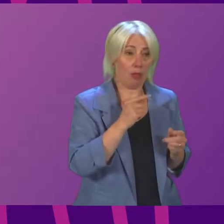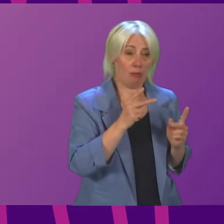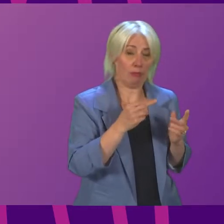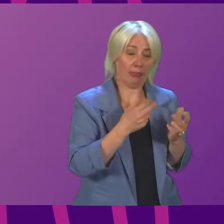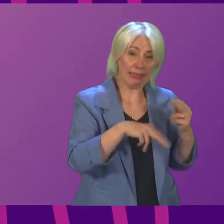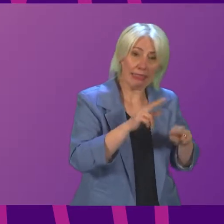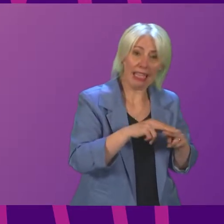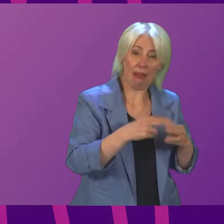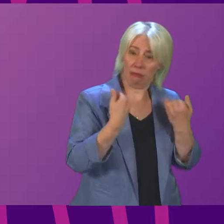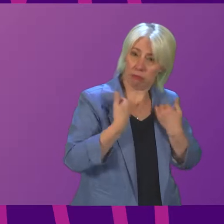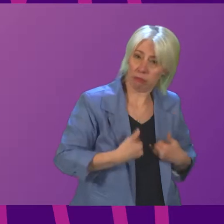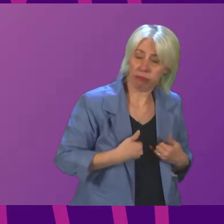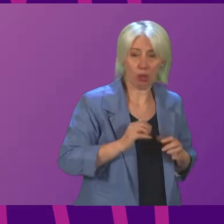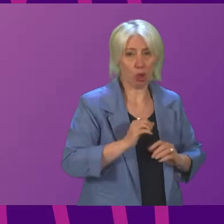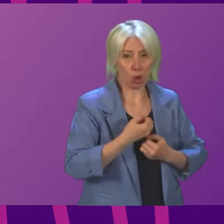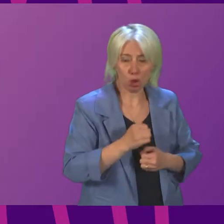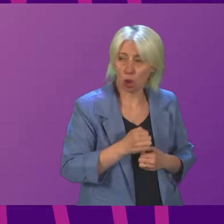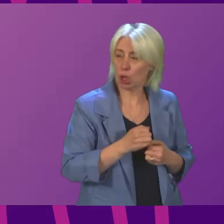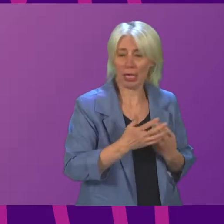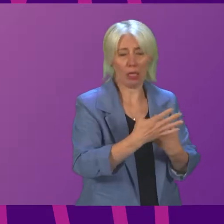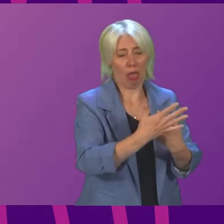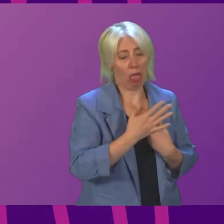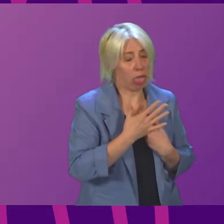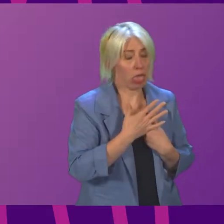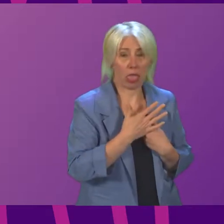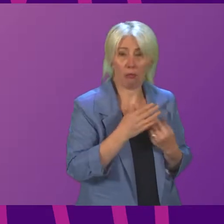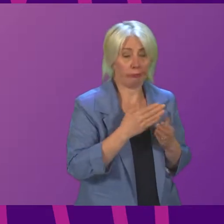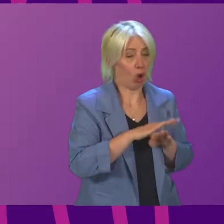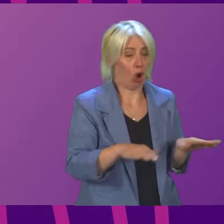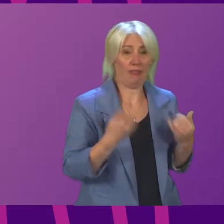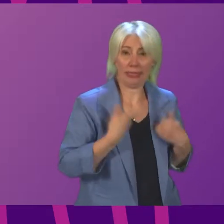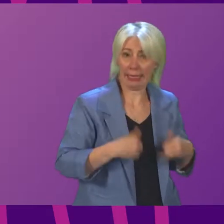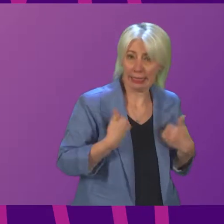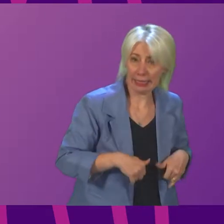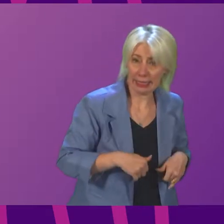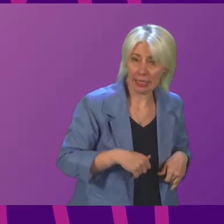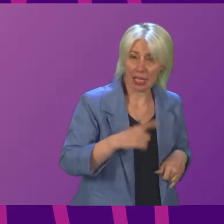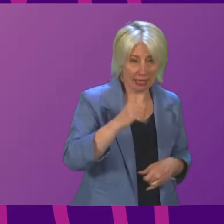pressure of the working environment that they are in. Will the cabinet secretary tell RAH staff and